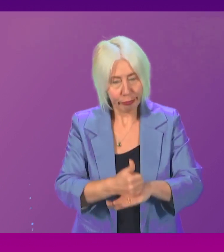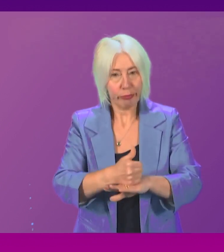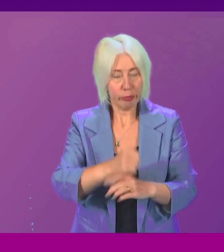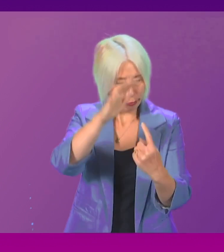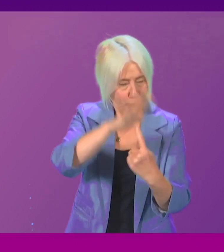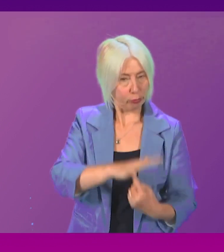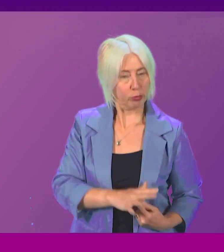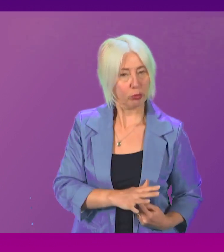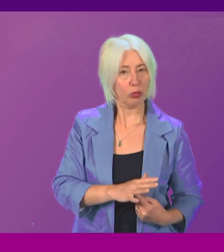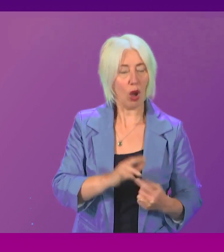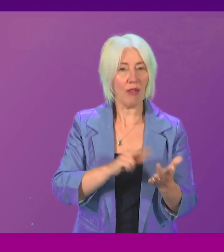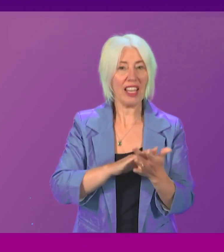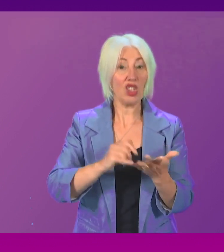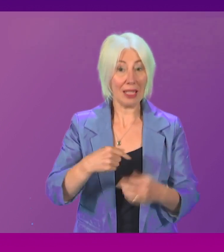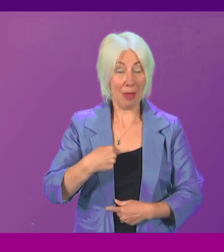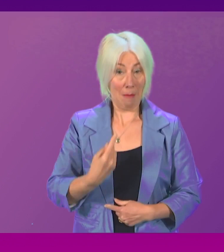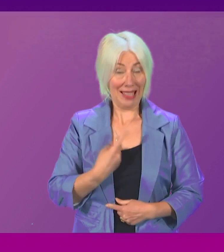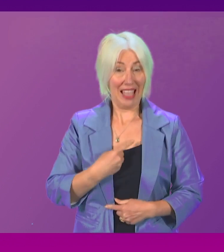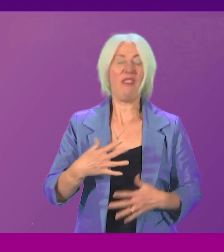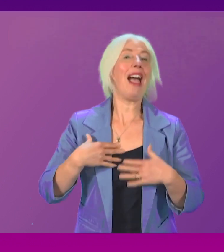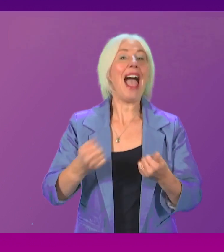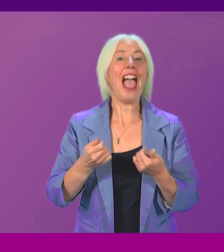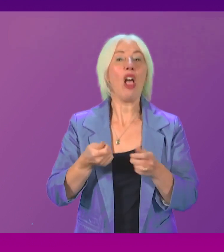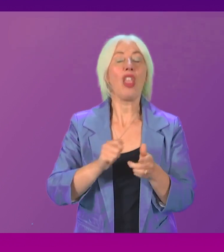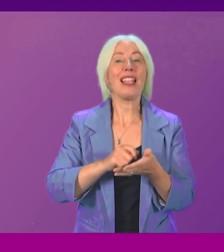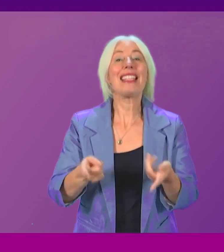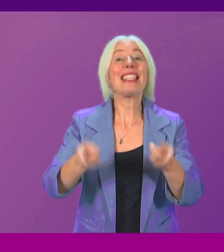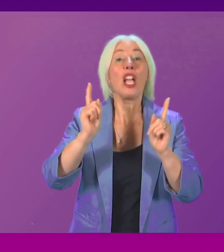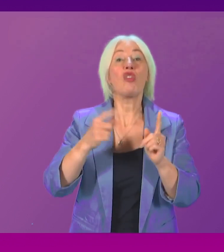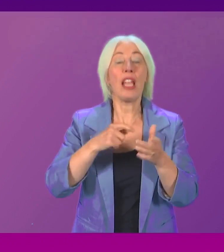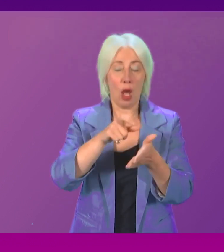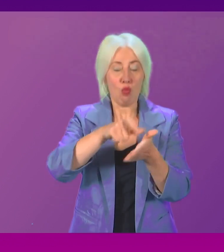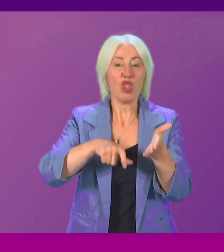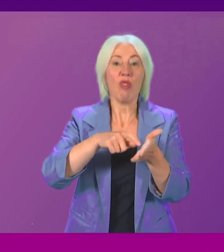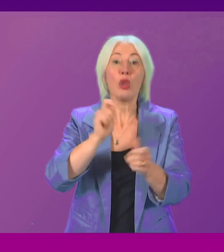because I was the health secretary who abolished prescription charges for everyone in Scotland,